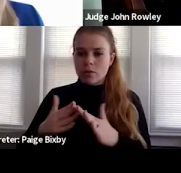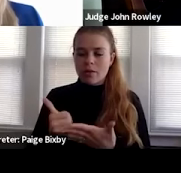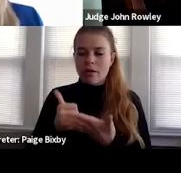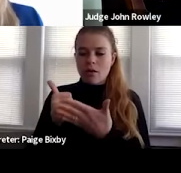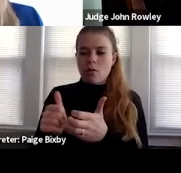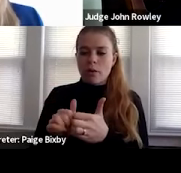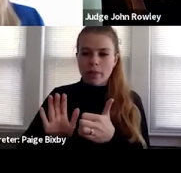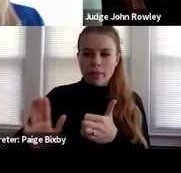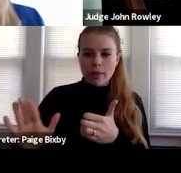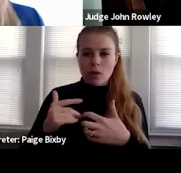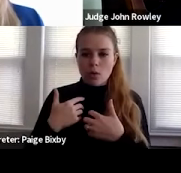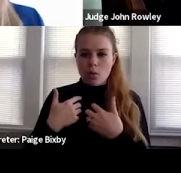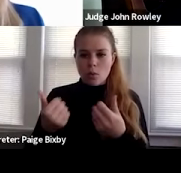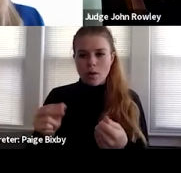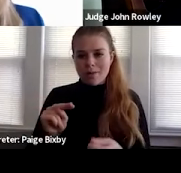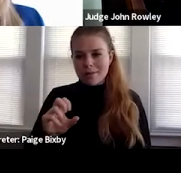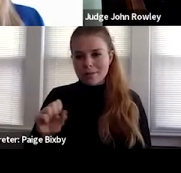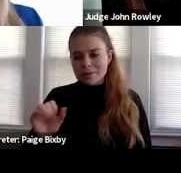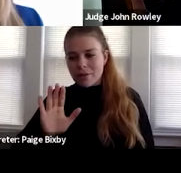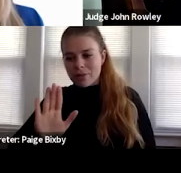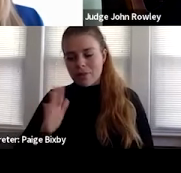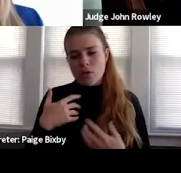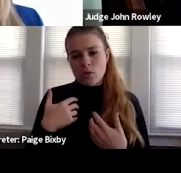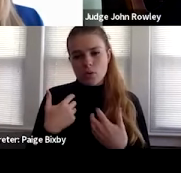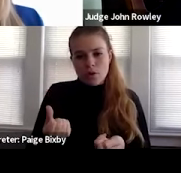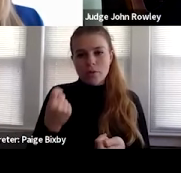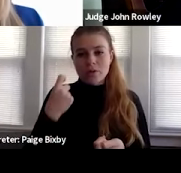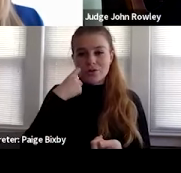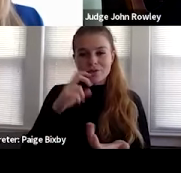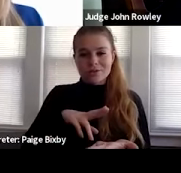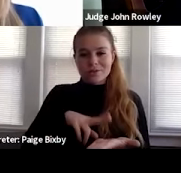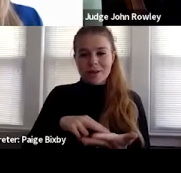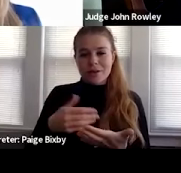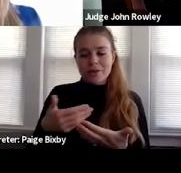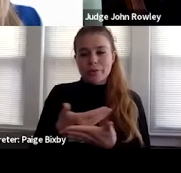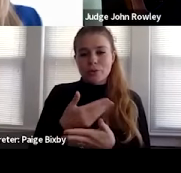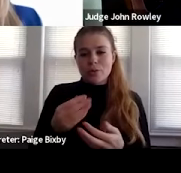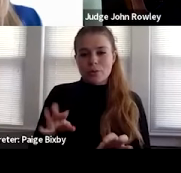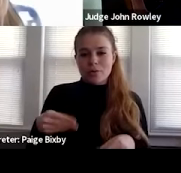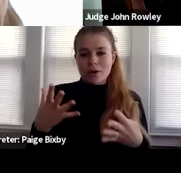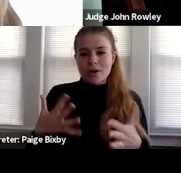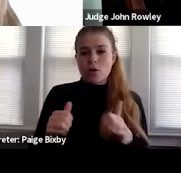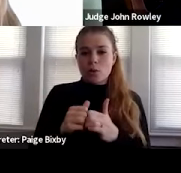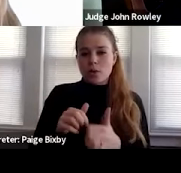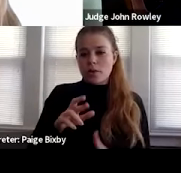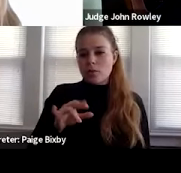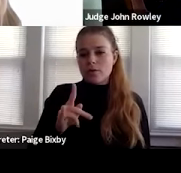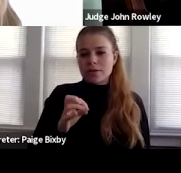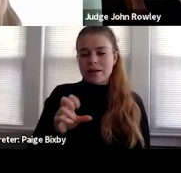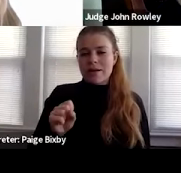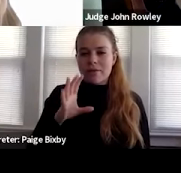and their recovery. And so we just signed a new provider on with Riverside County that provides some of that